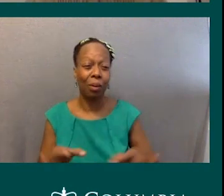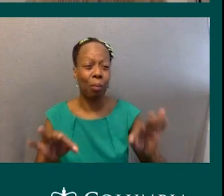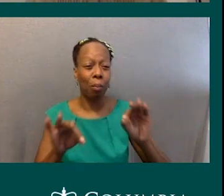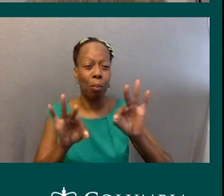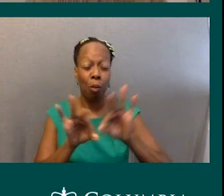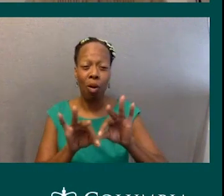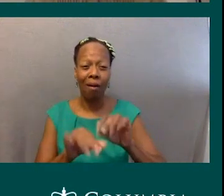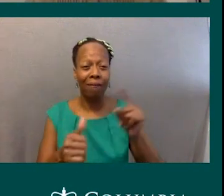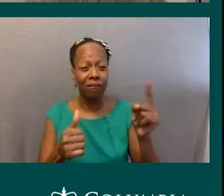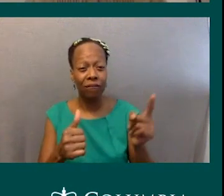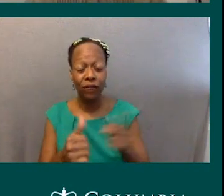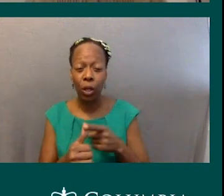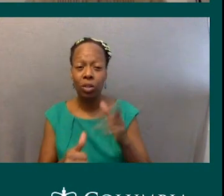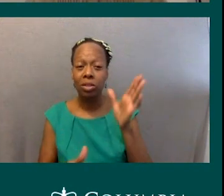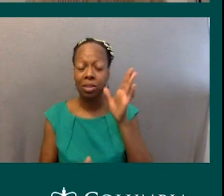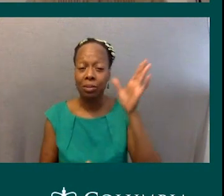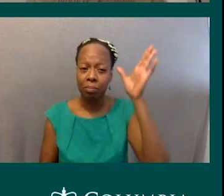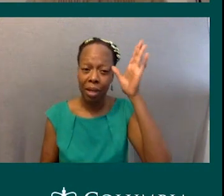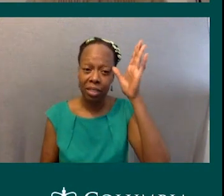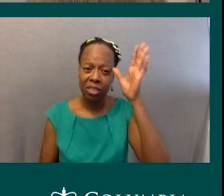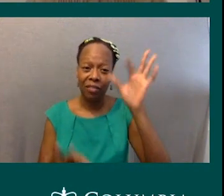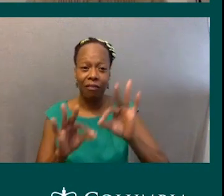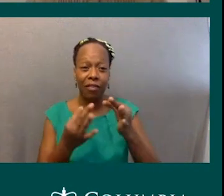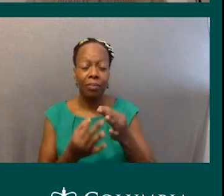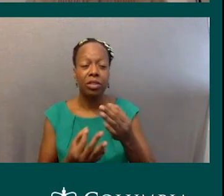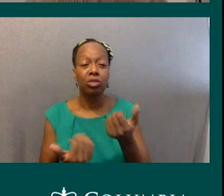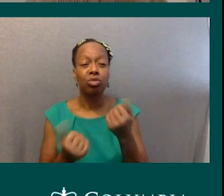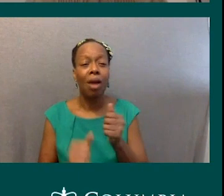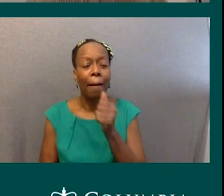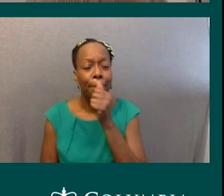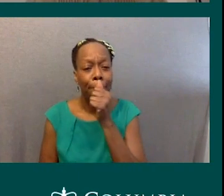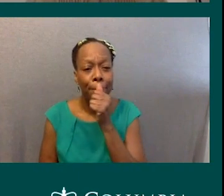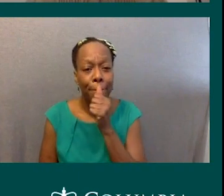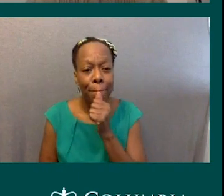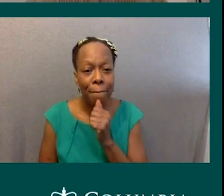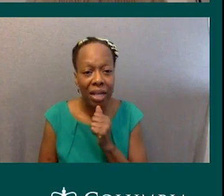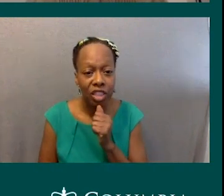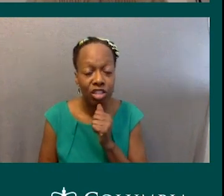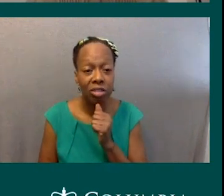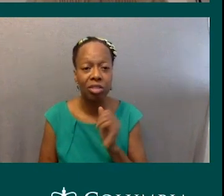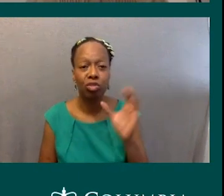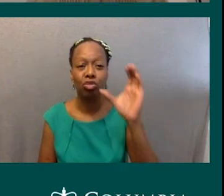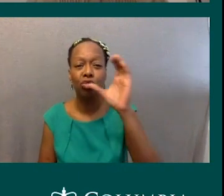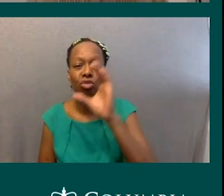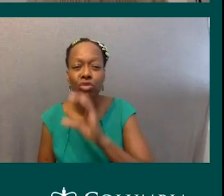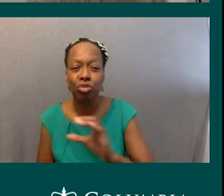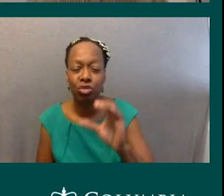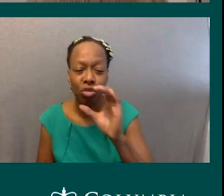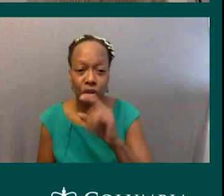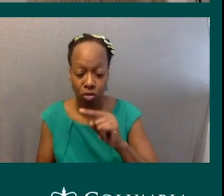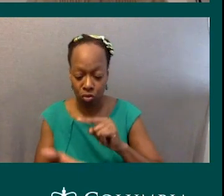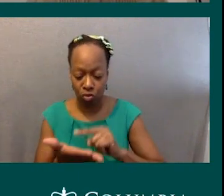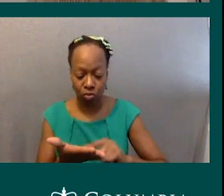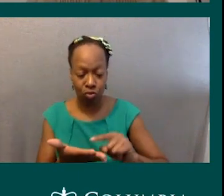and to talk to other people, to talk to other families, but not only about results of any interventions